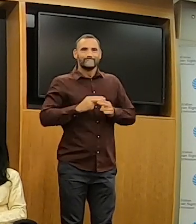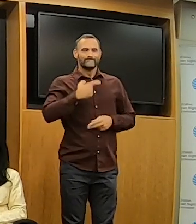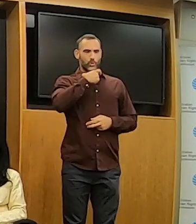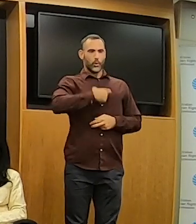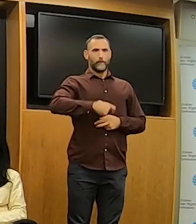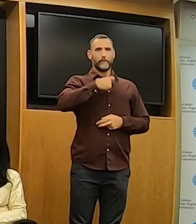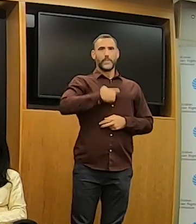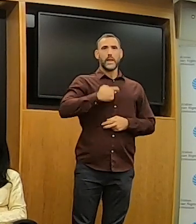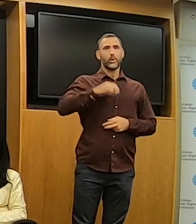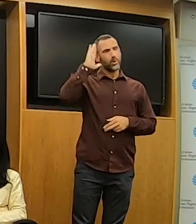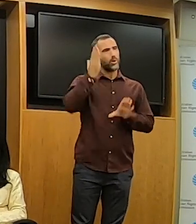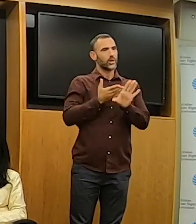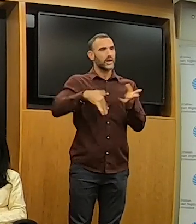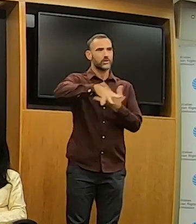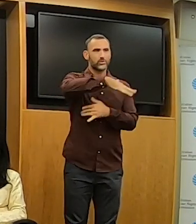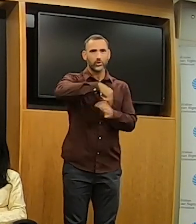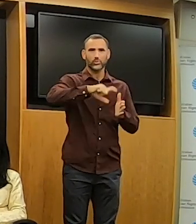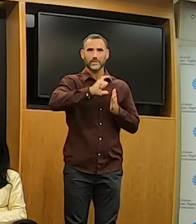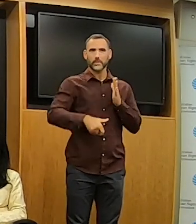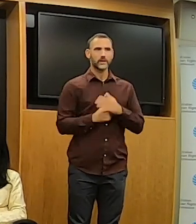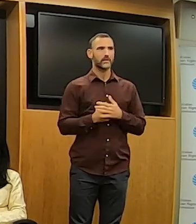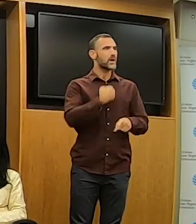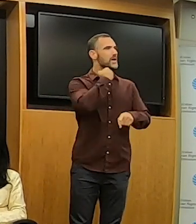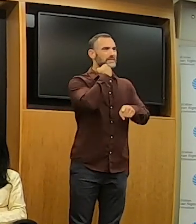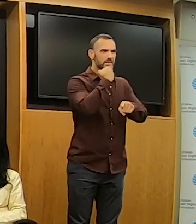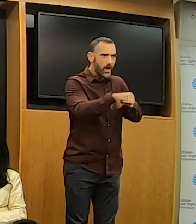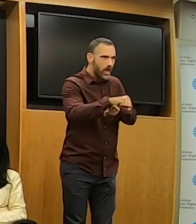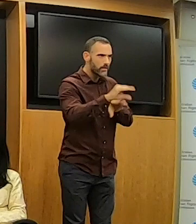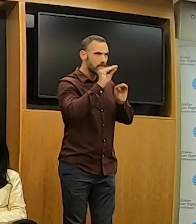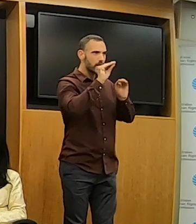denial of education, violence against women and girls